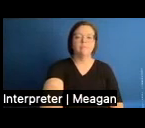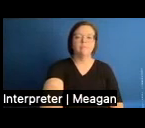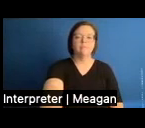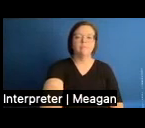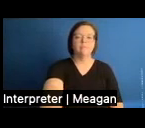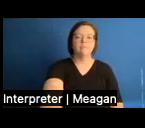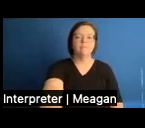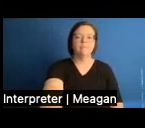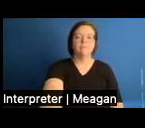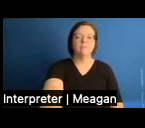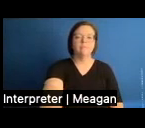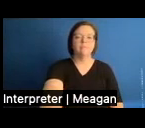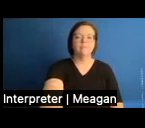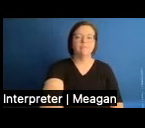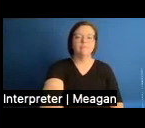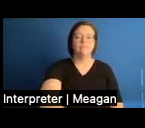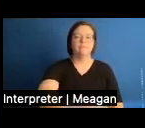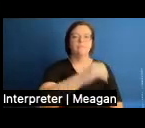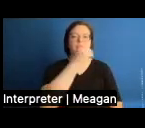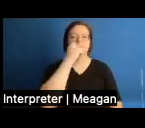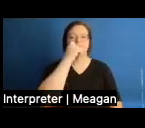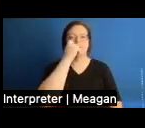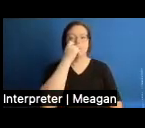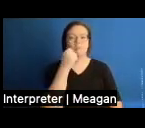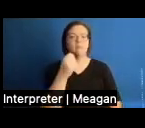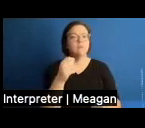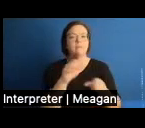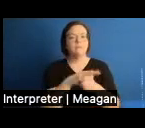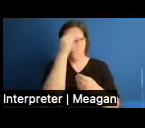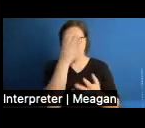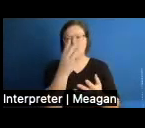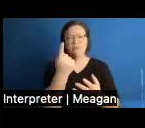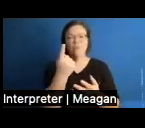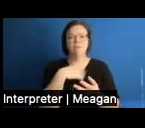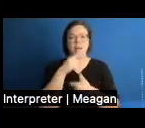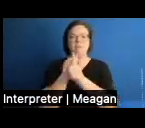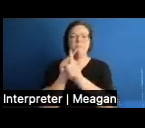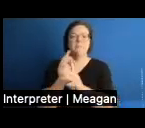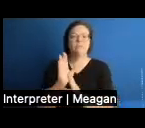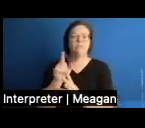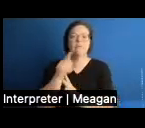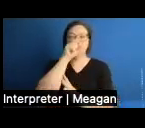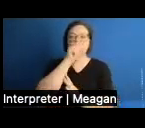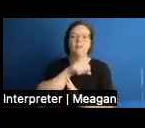Yeah. So full disclosure. This is one of my mentors. I love him to death. L. Lamar Wilson.